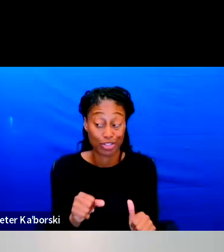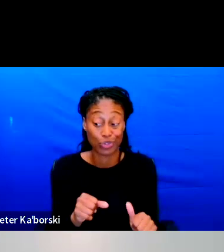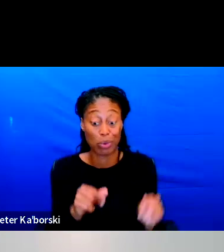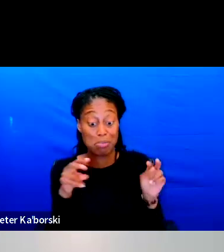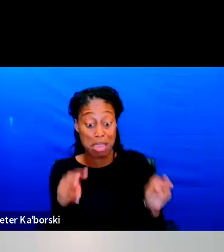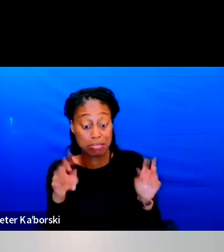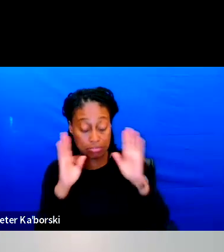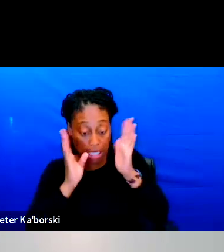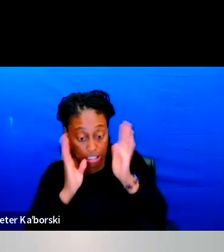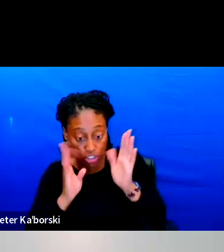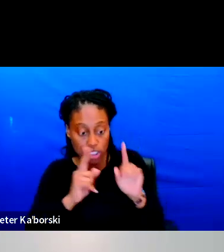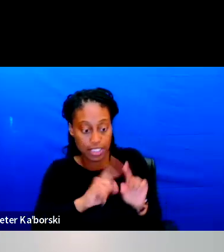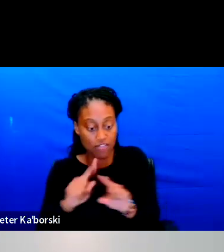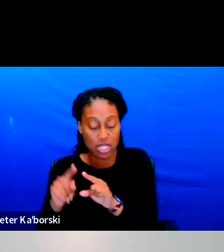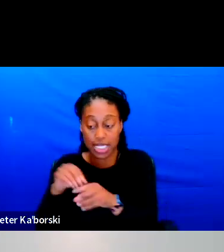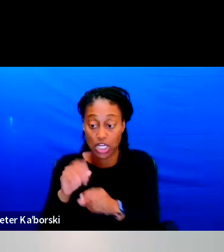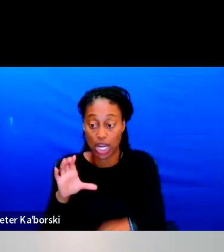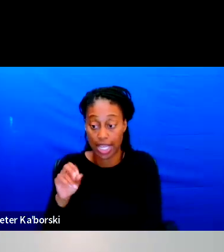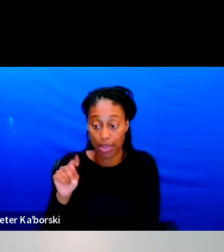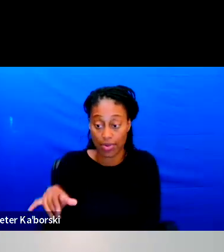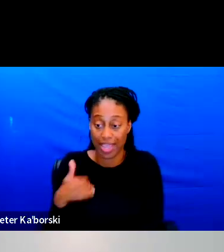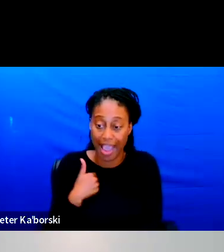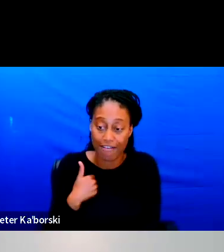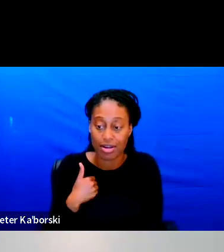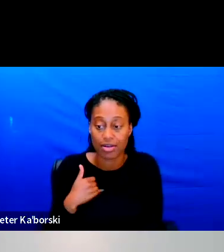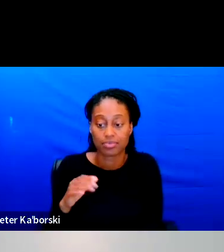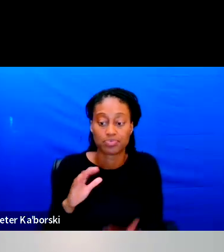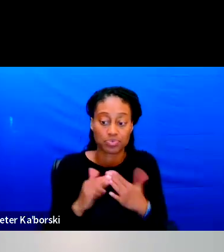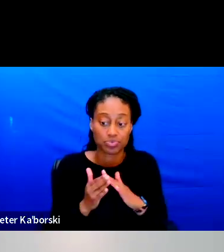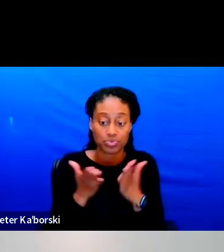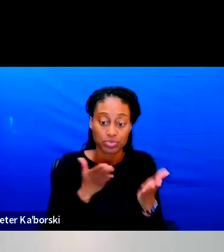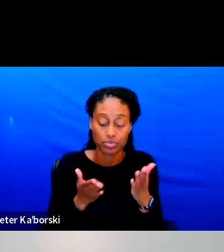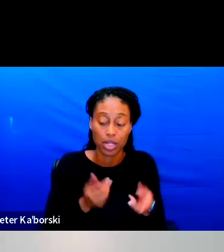Keenan Coatney: in our different counties that we serve. They have Keenan Coatney: community service provider resource meetings.